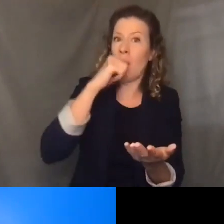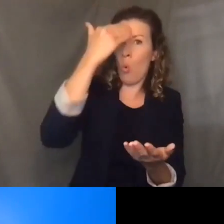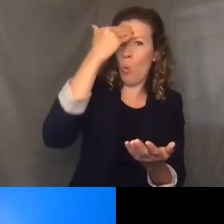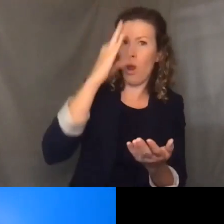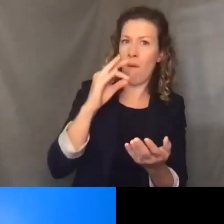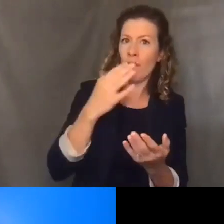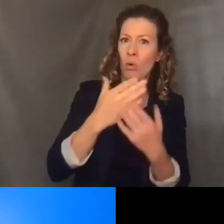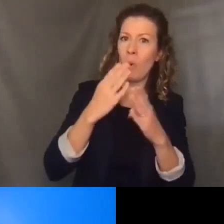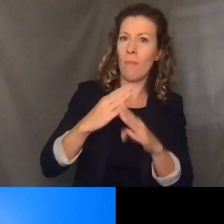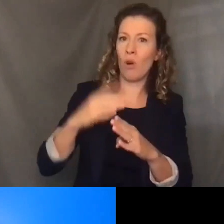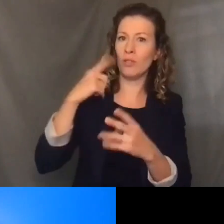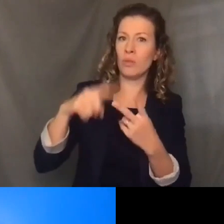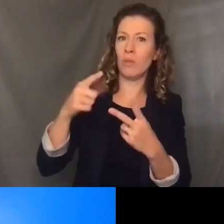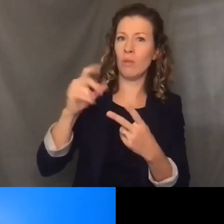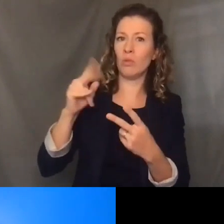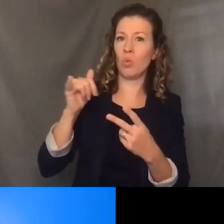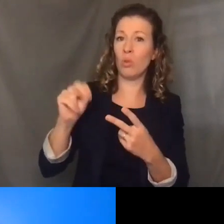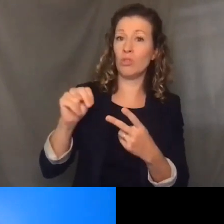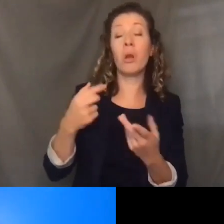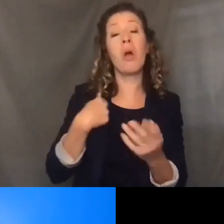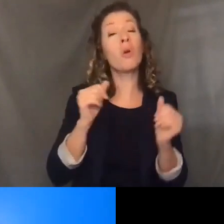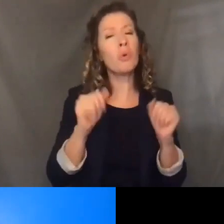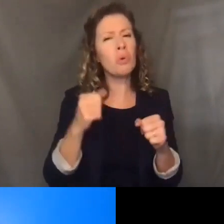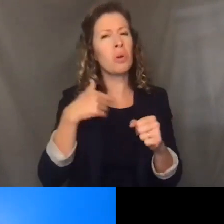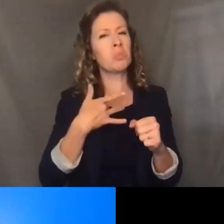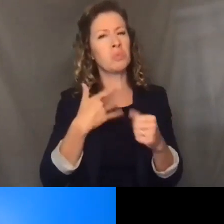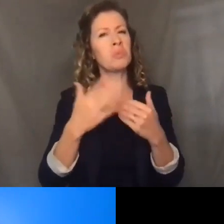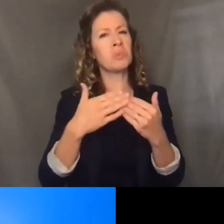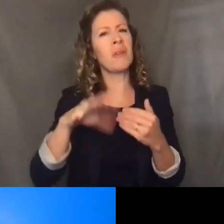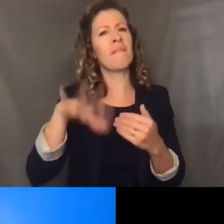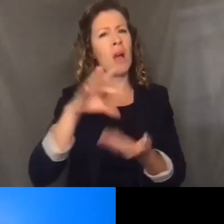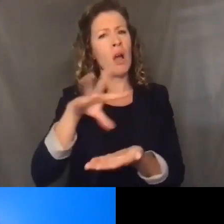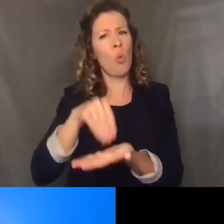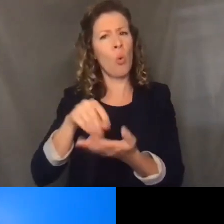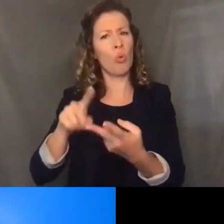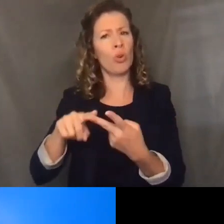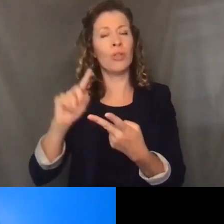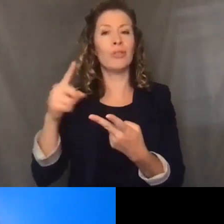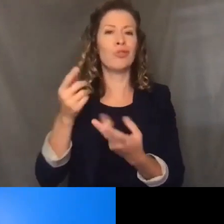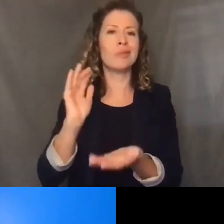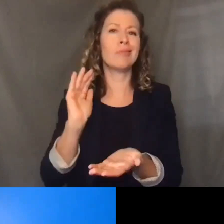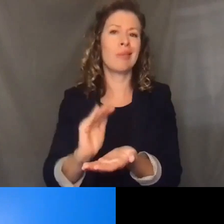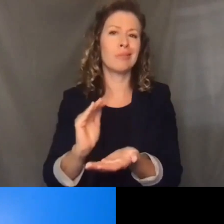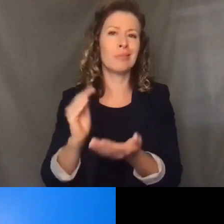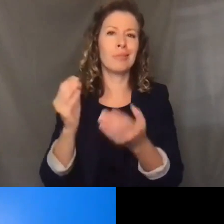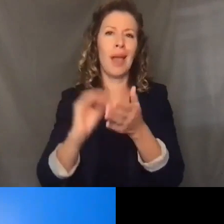one i could easily find corpora take just pure unannotated text for these languages